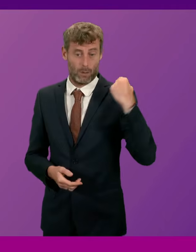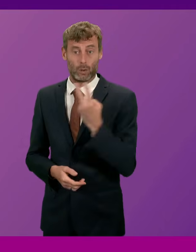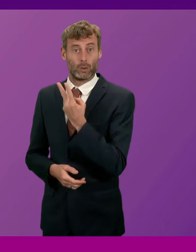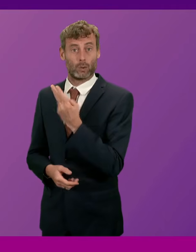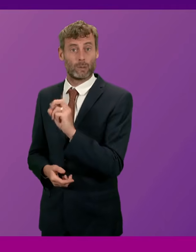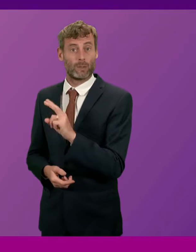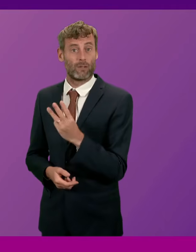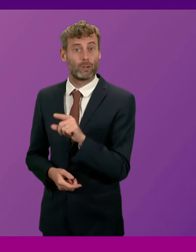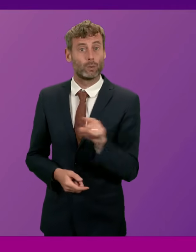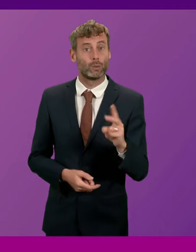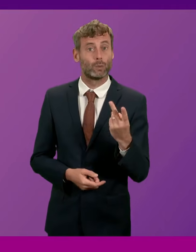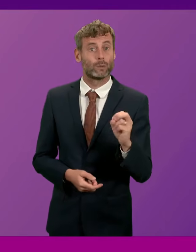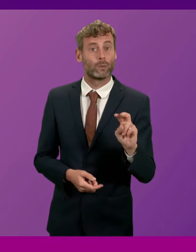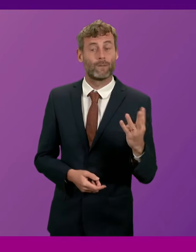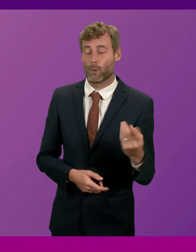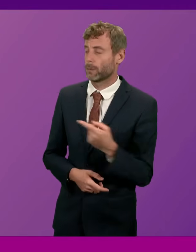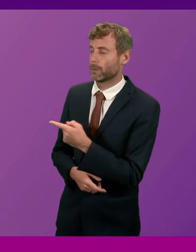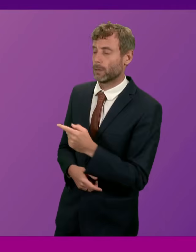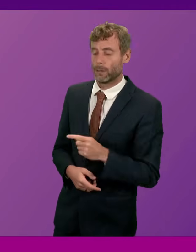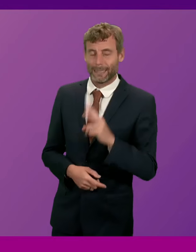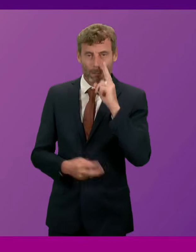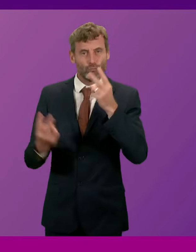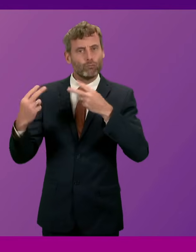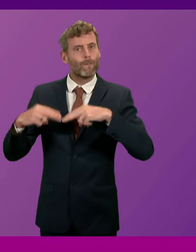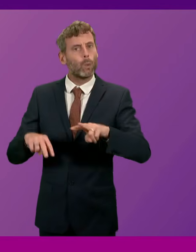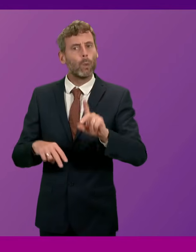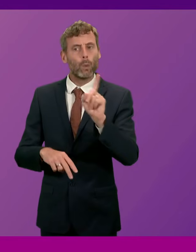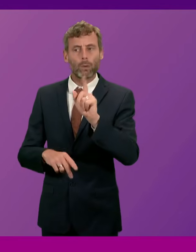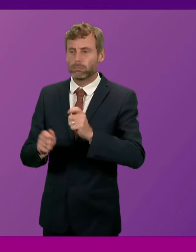A review of the severance policy for Scotland concluded in 2023. Its findings were reflected